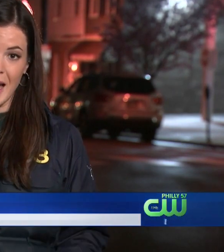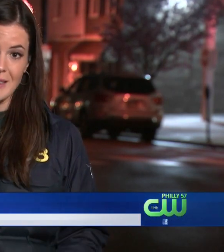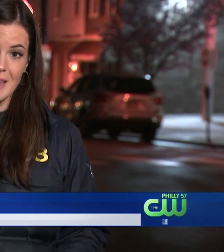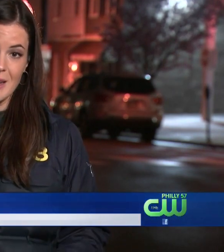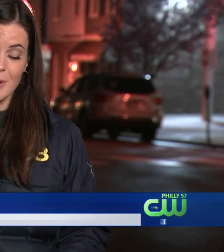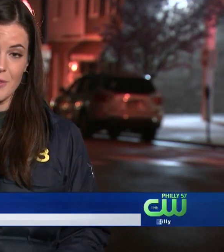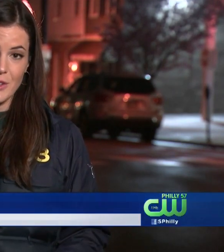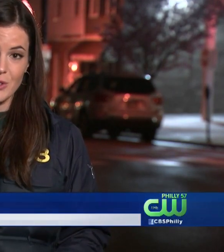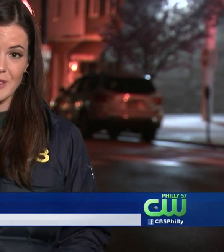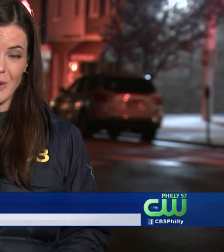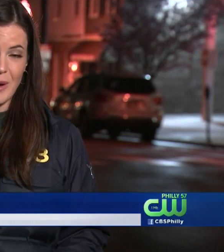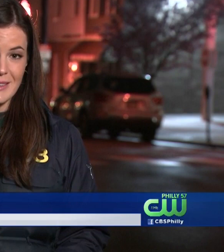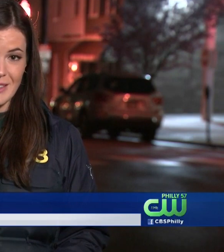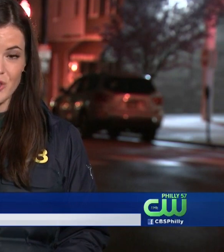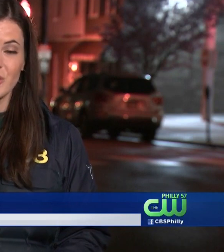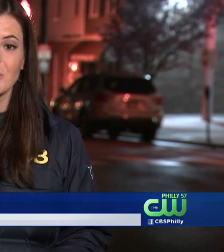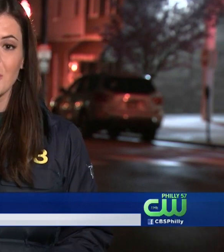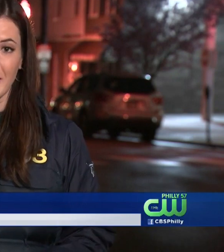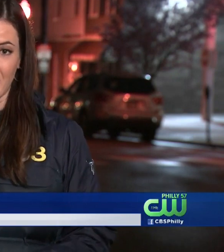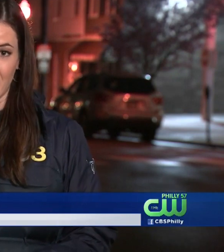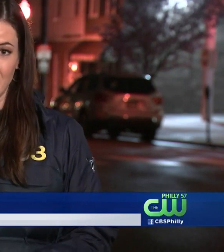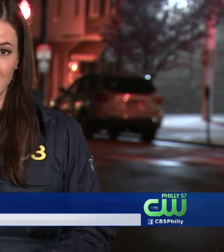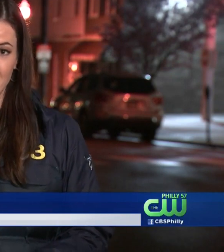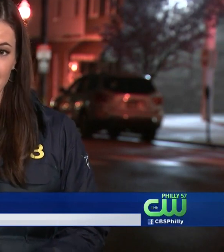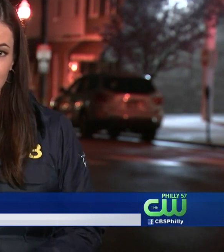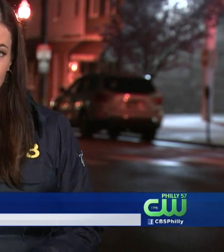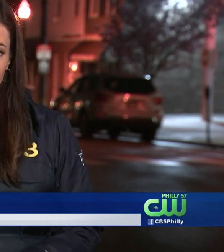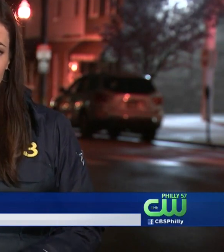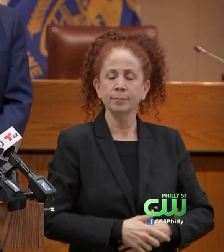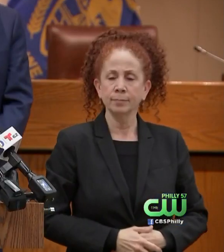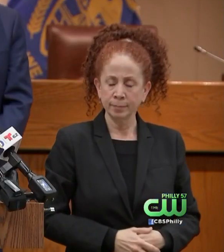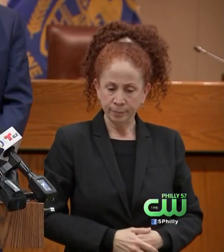IMPLEMENTED FOR TOMORROW. THAT IS NOT GOING TO BE THE CASE